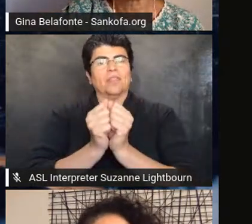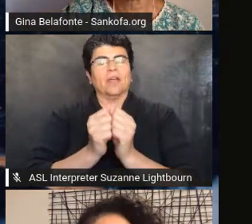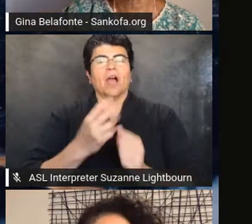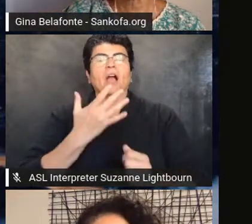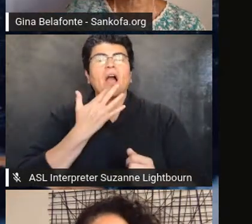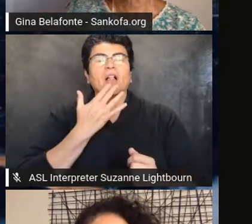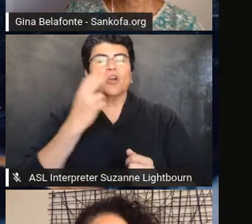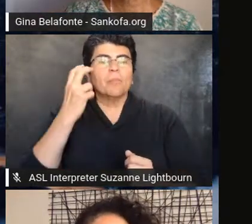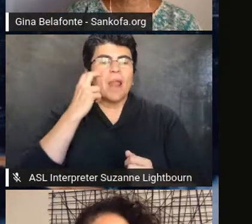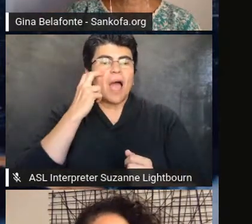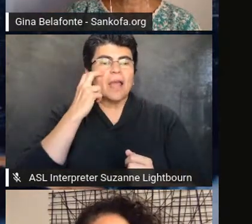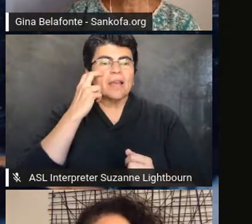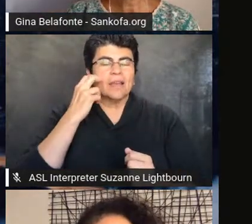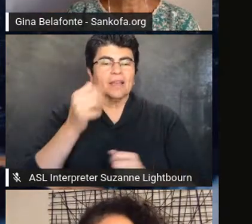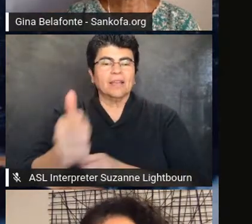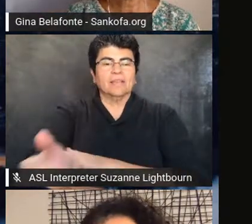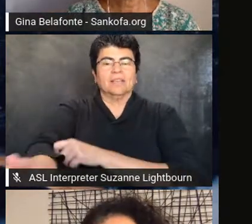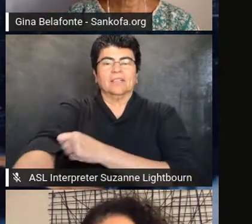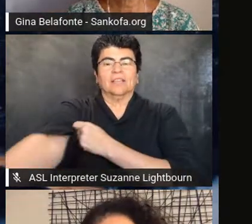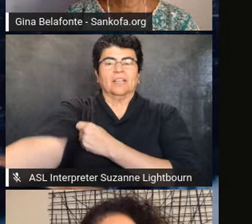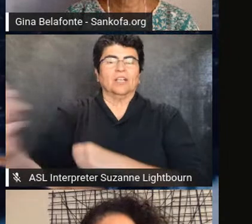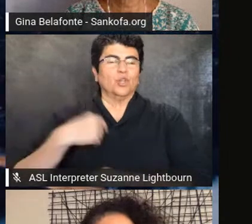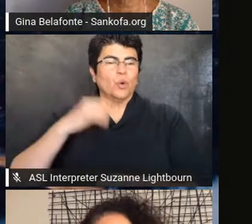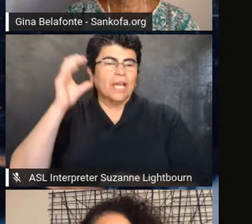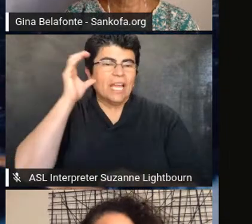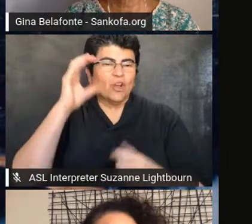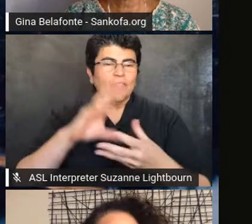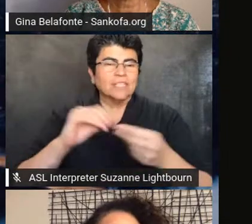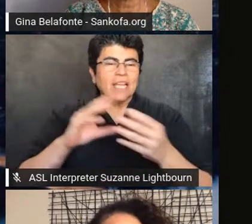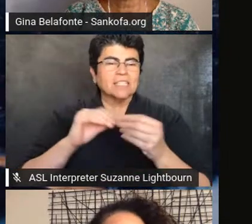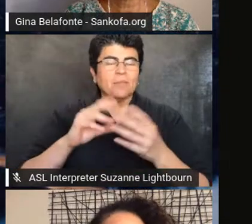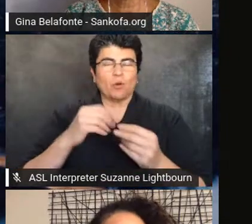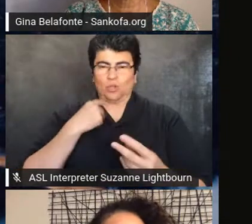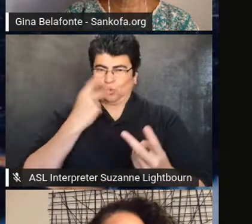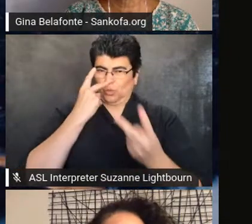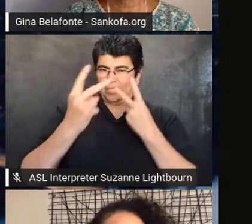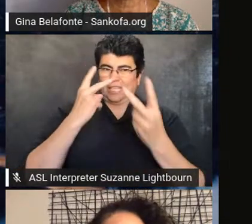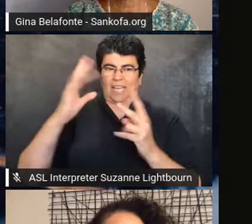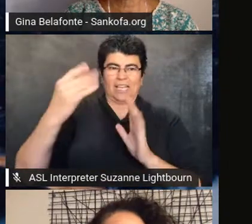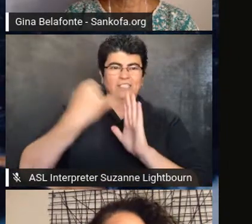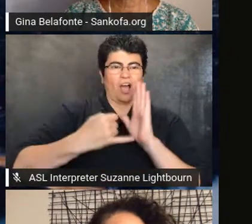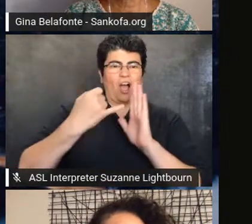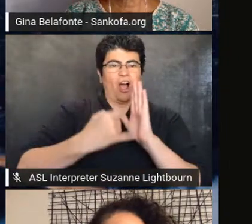and you hear the testimony and you see the incredible artwork that he's done,